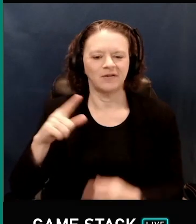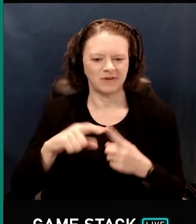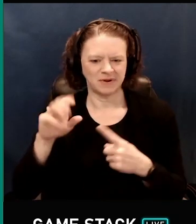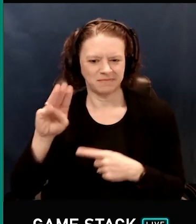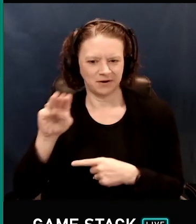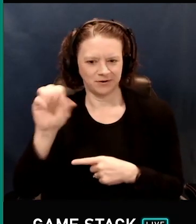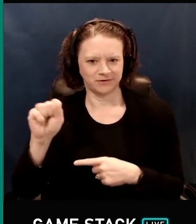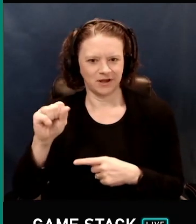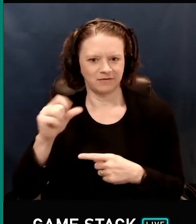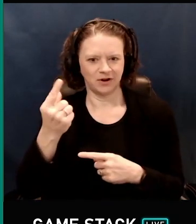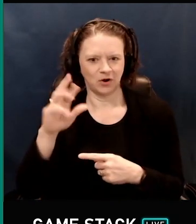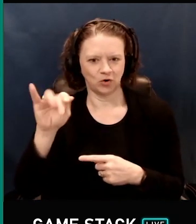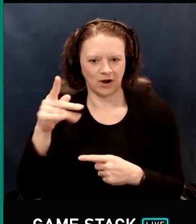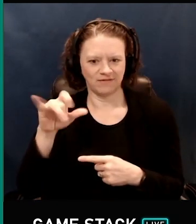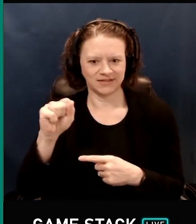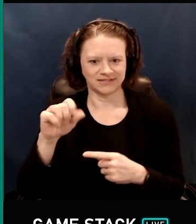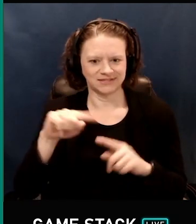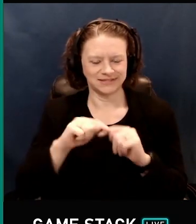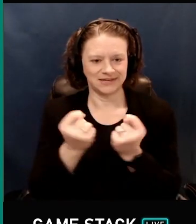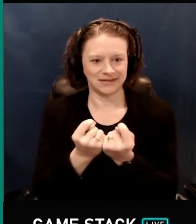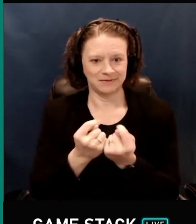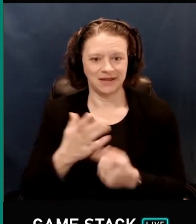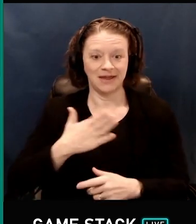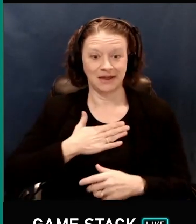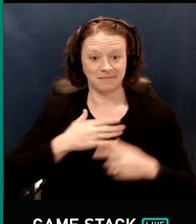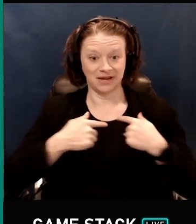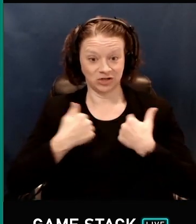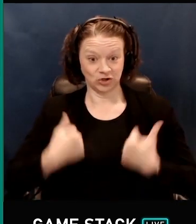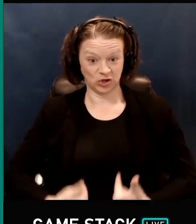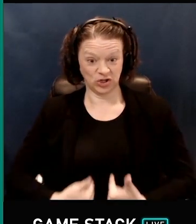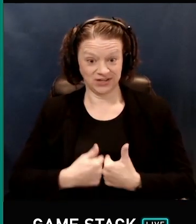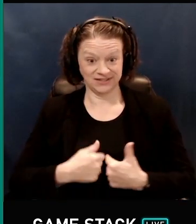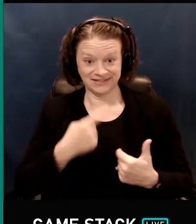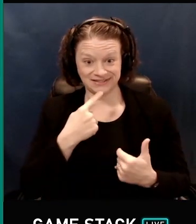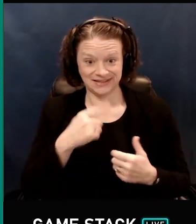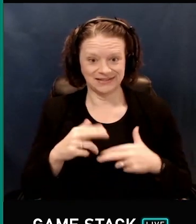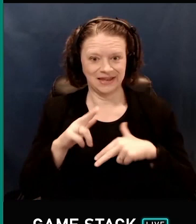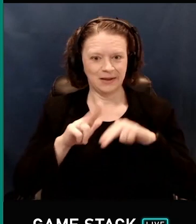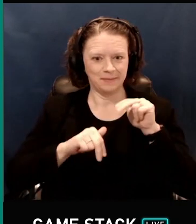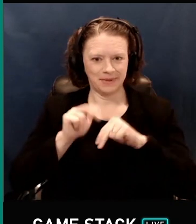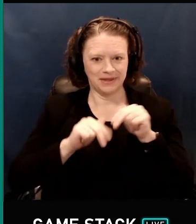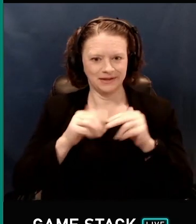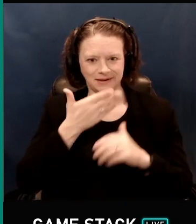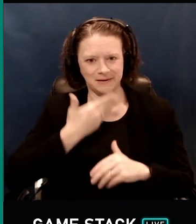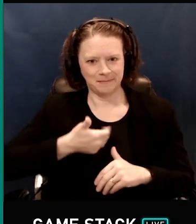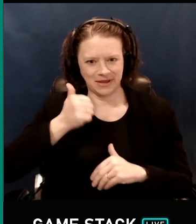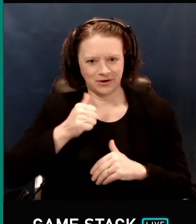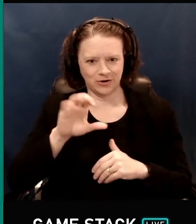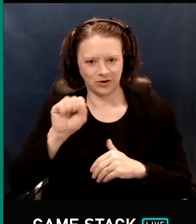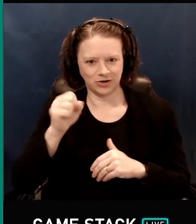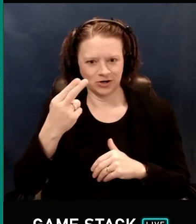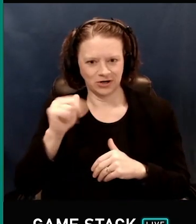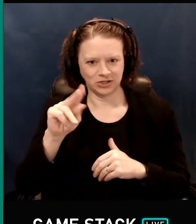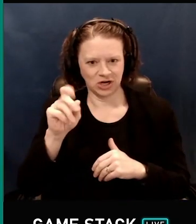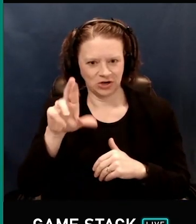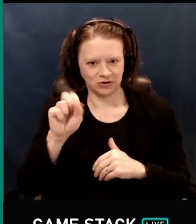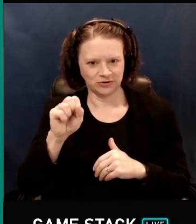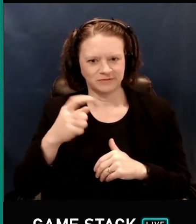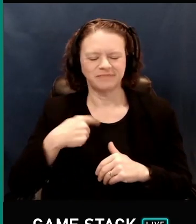build better shaders. Today I'll be talking to you about DirectStorage for Windows. So why don't we just jump right into it?